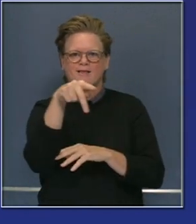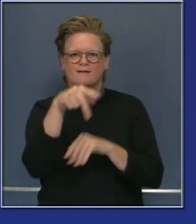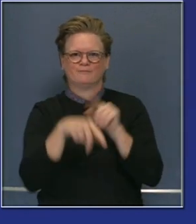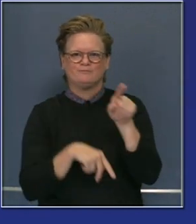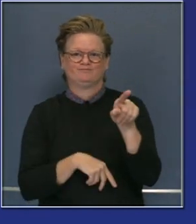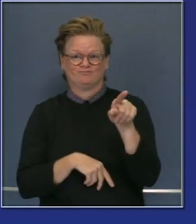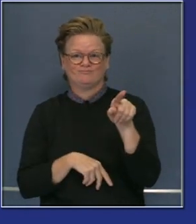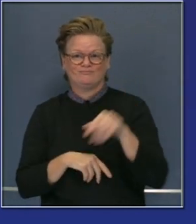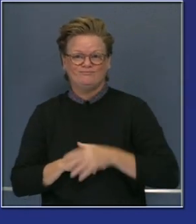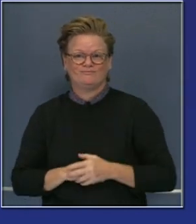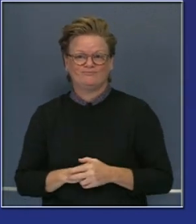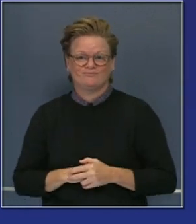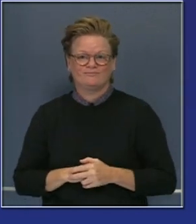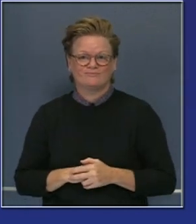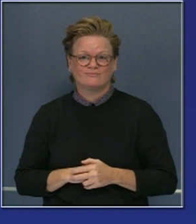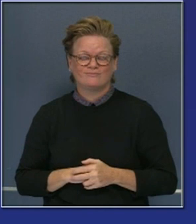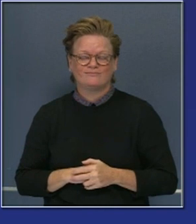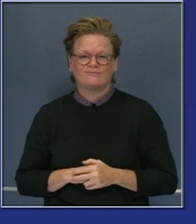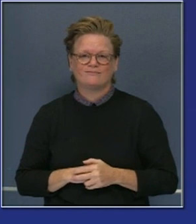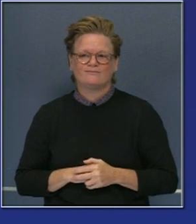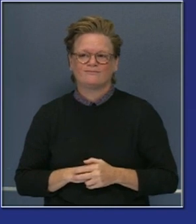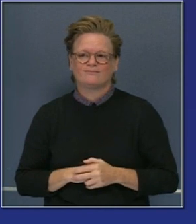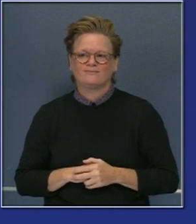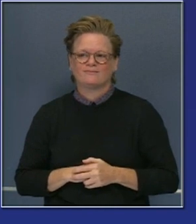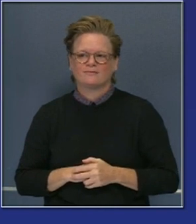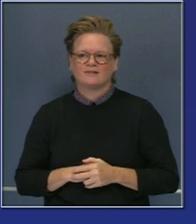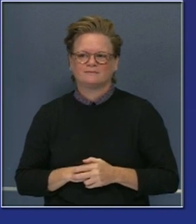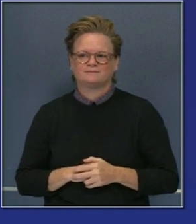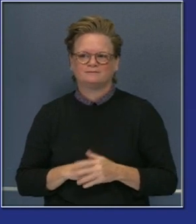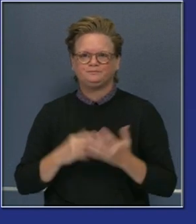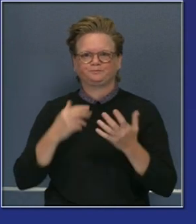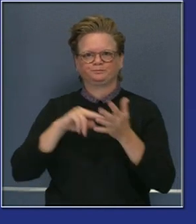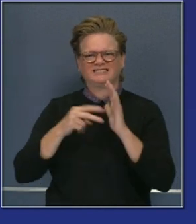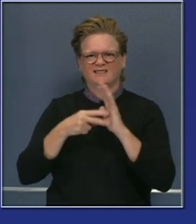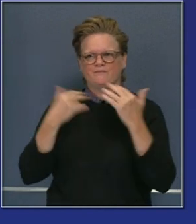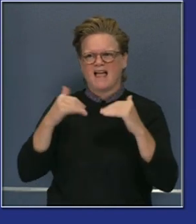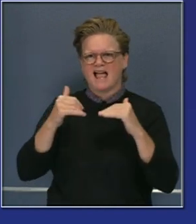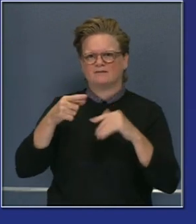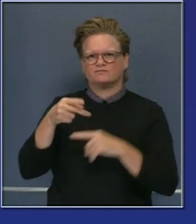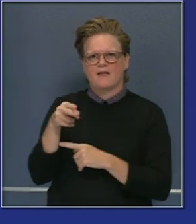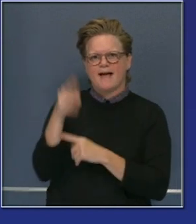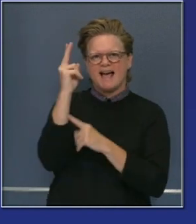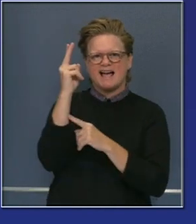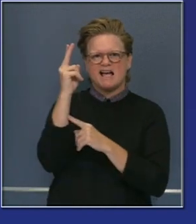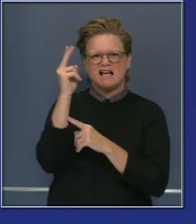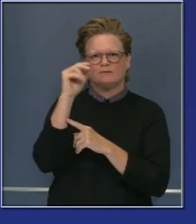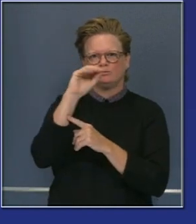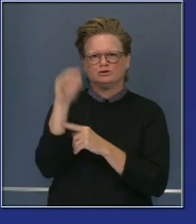ON THE OLD MONITORING LIST. NOW THAT LIST BROADLY DEFINED AND I WILL BE SPPCIFIC ABOUT THE DISTINCTIONS, IT'S DEFINED